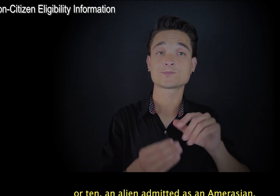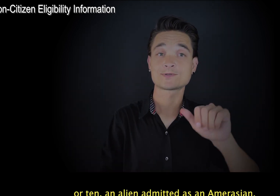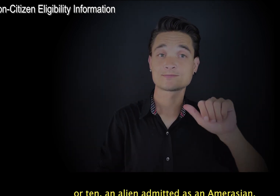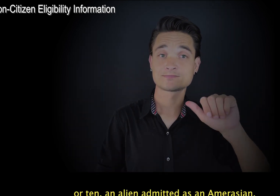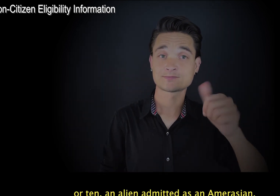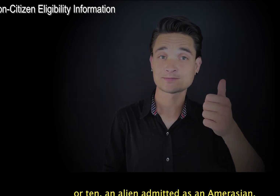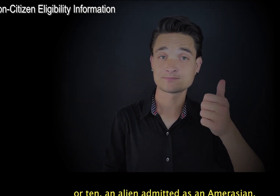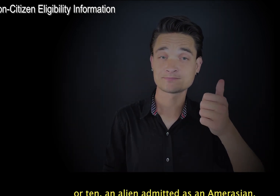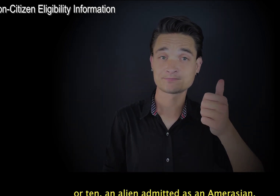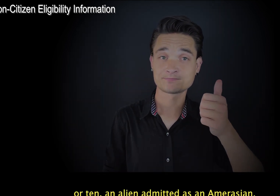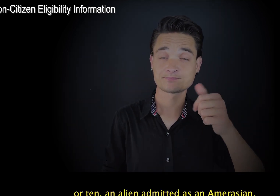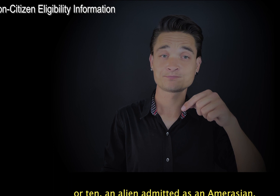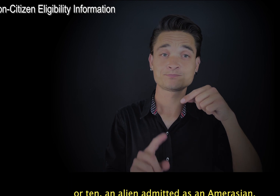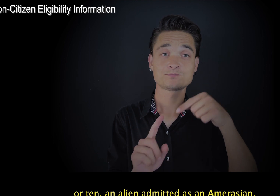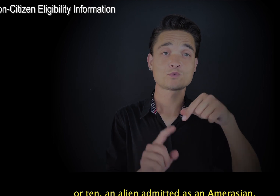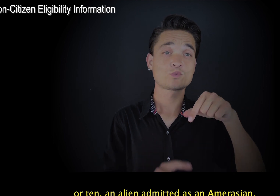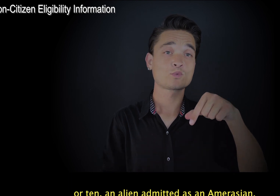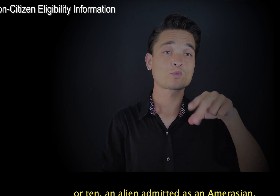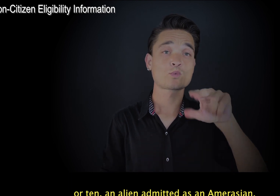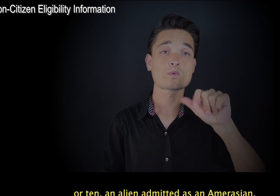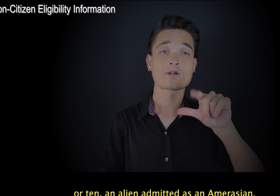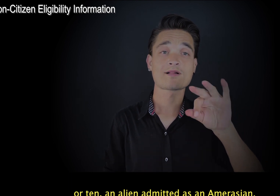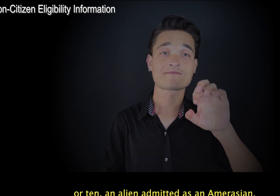or ten, an alien admitted as an Amerasian,